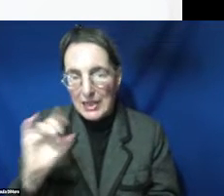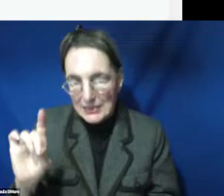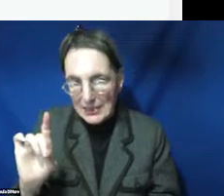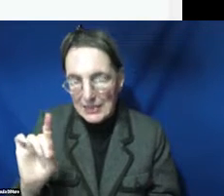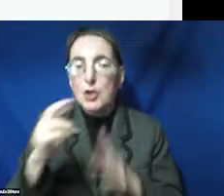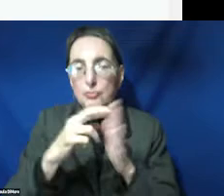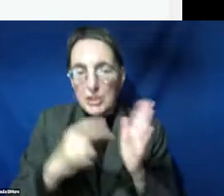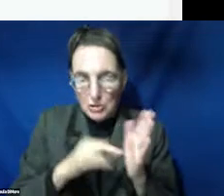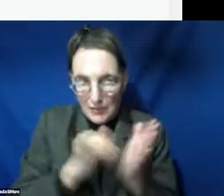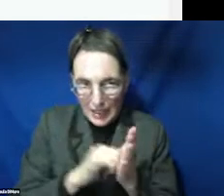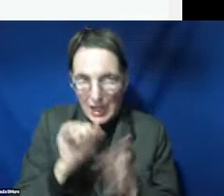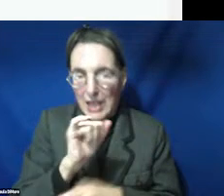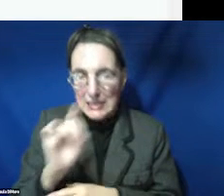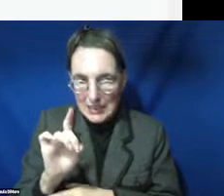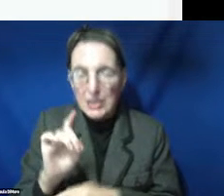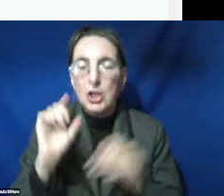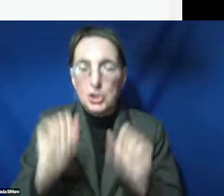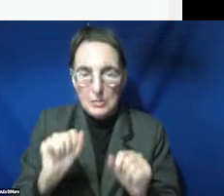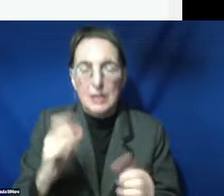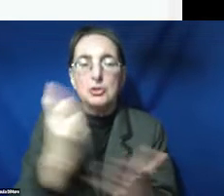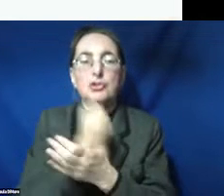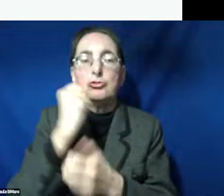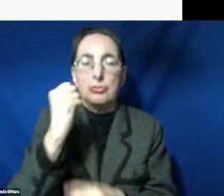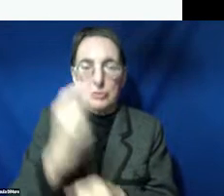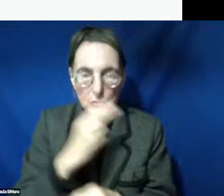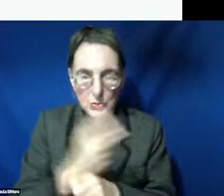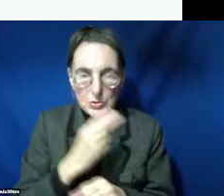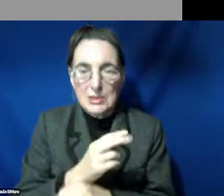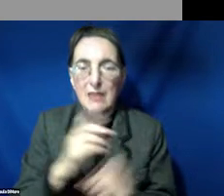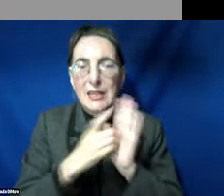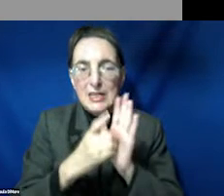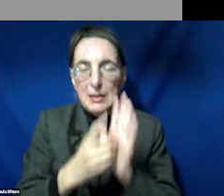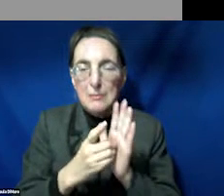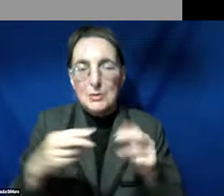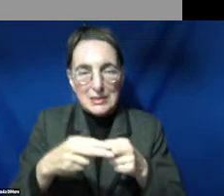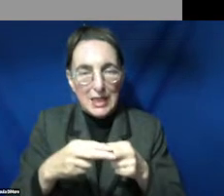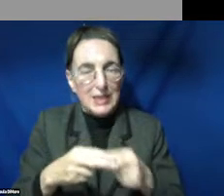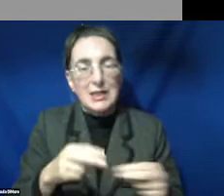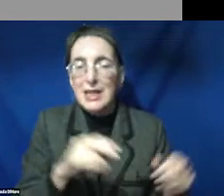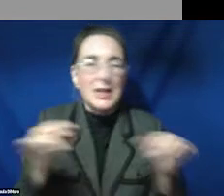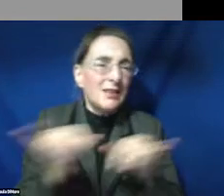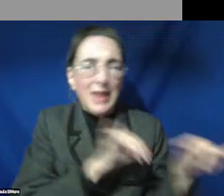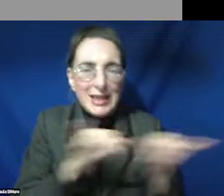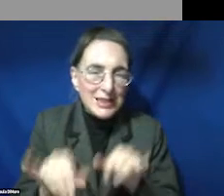And you will be able to access the demo site as if you were a PI. So I went ahead and click on that button.